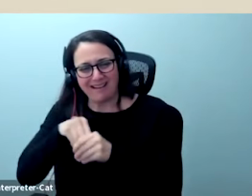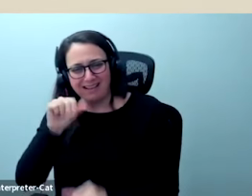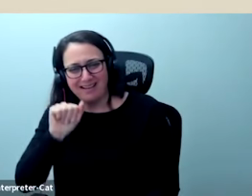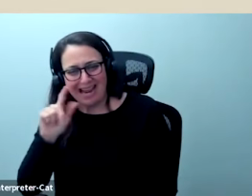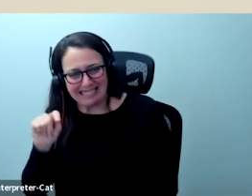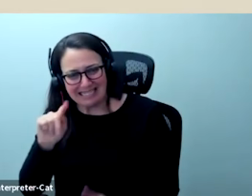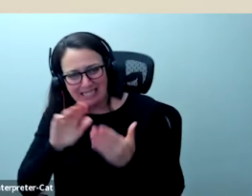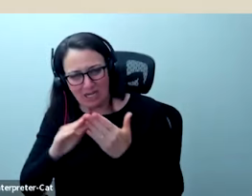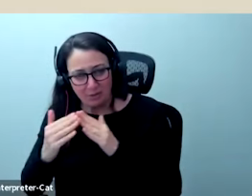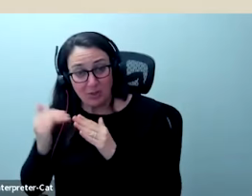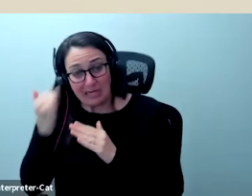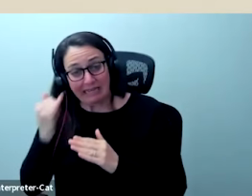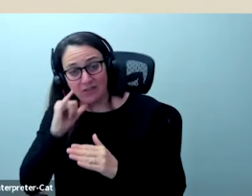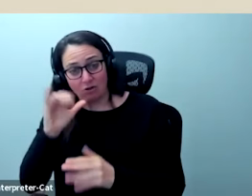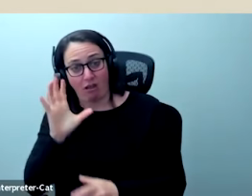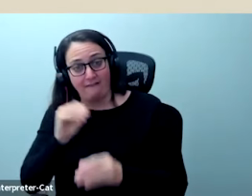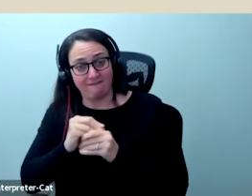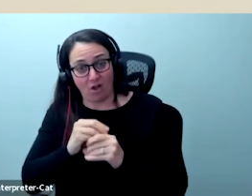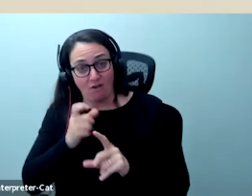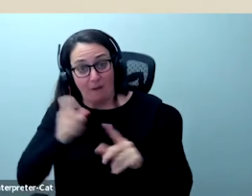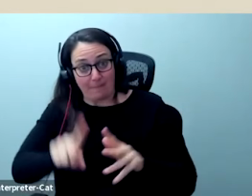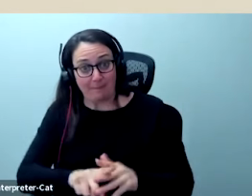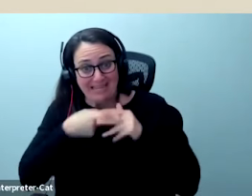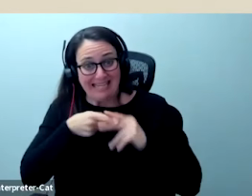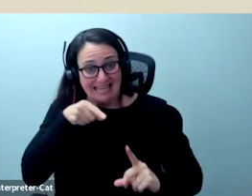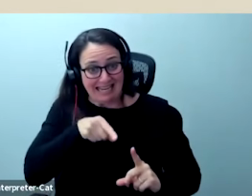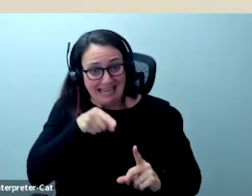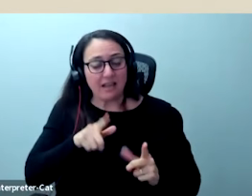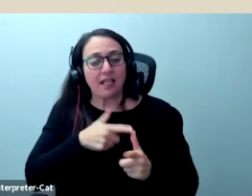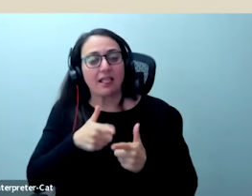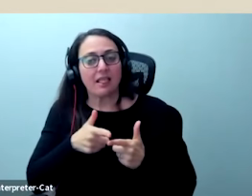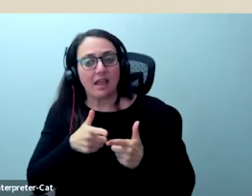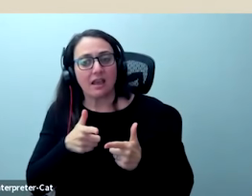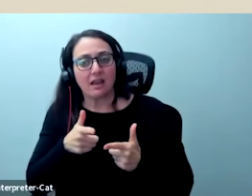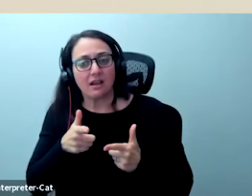if they're not involved from the start, you're ultimately going to be creating something that excludes them.